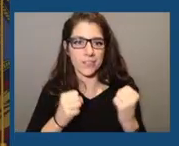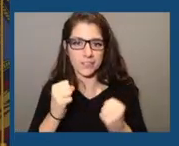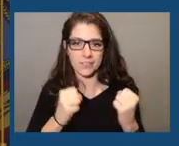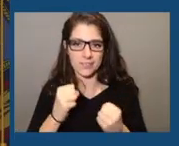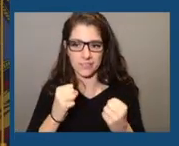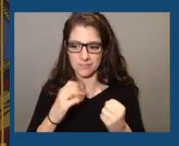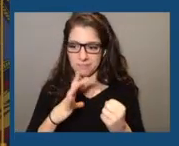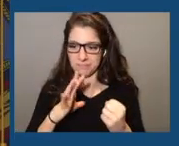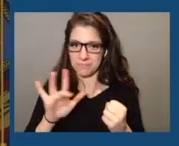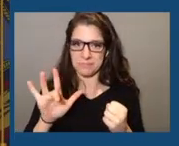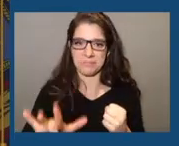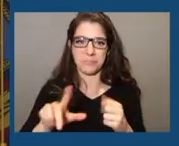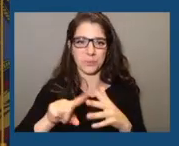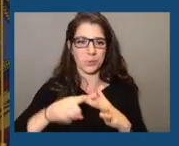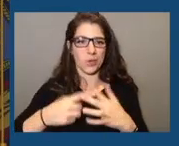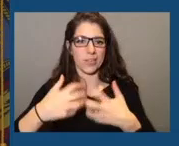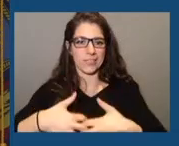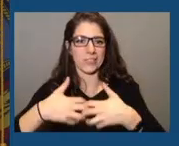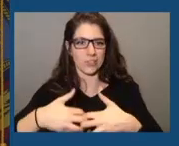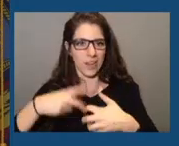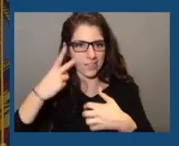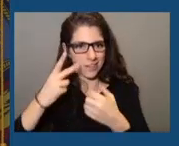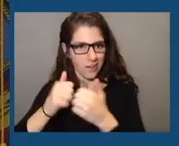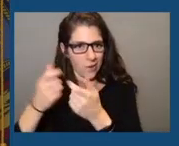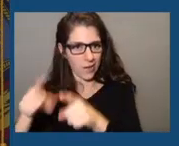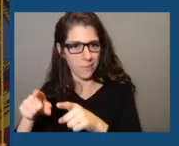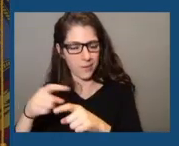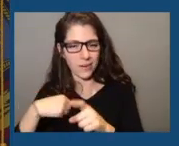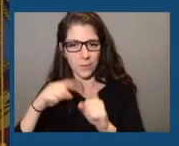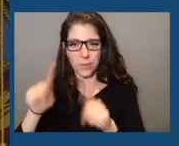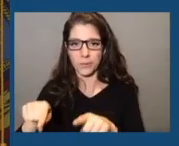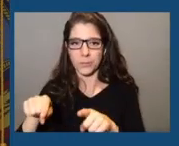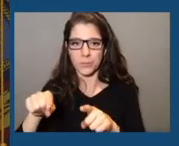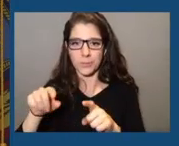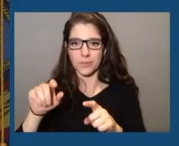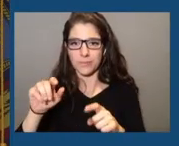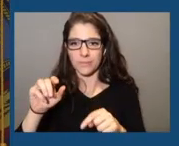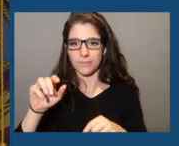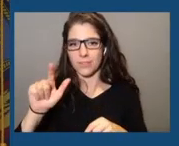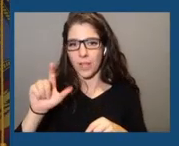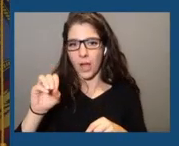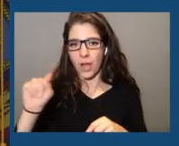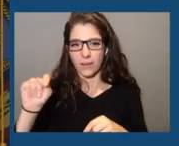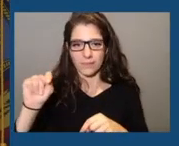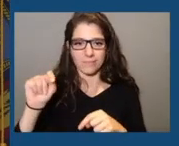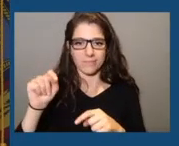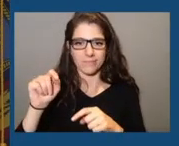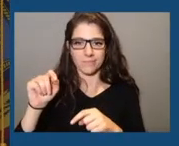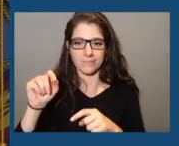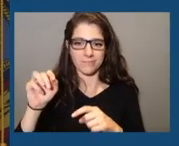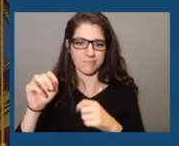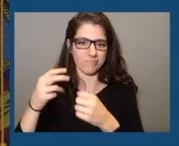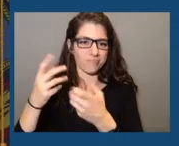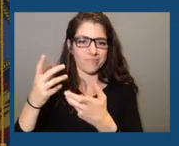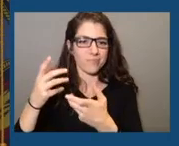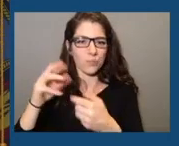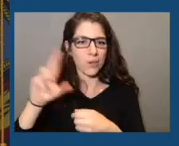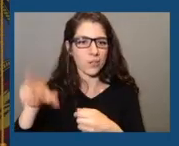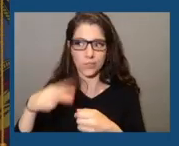I saw how it happened. I went to uh an empowerment lot in Rochester and said, show me how this is done and it was so simple.